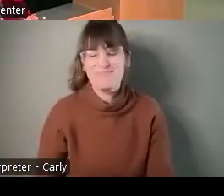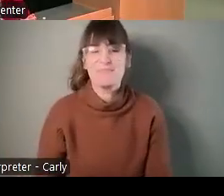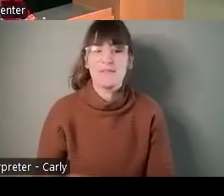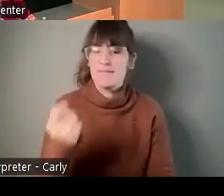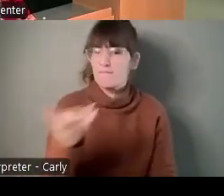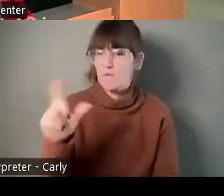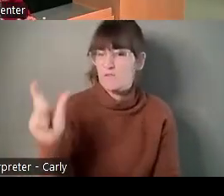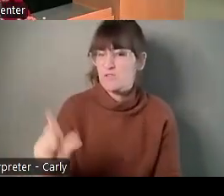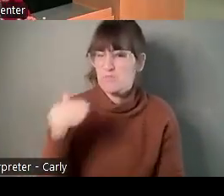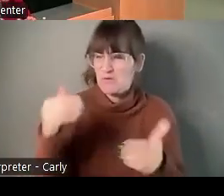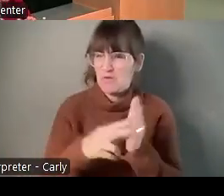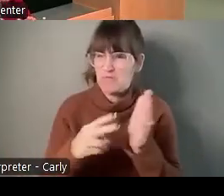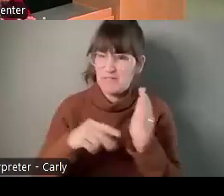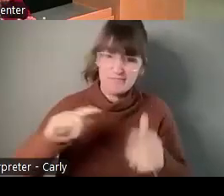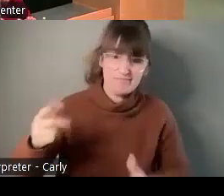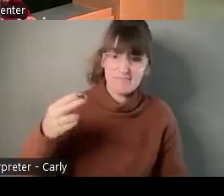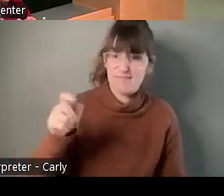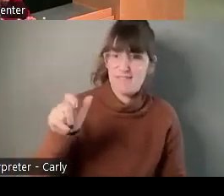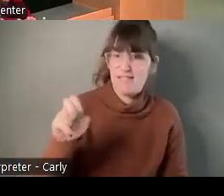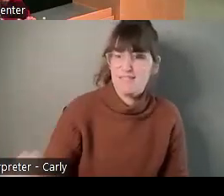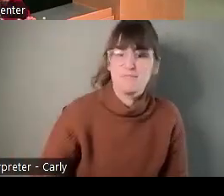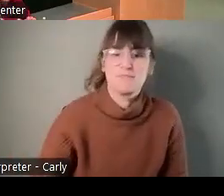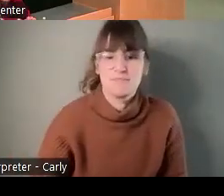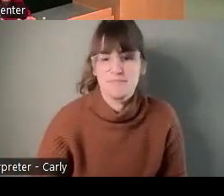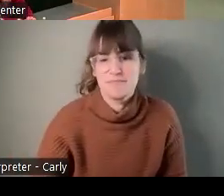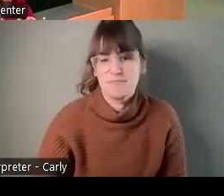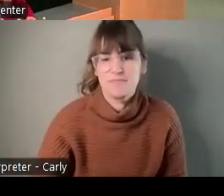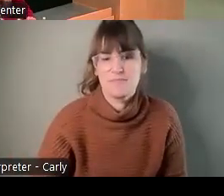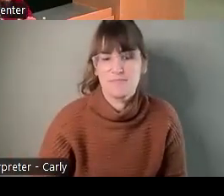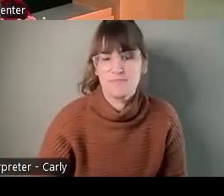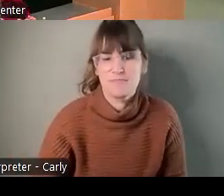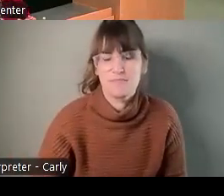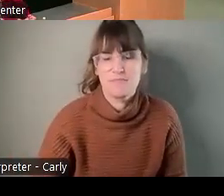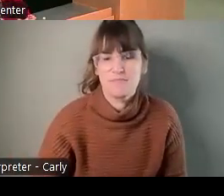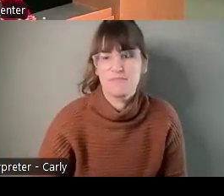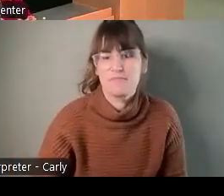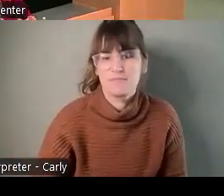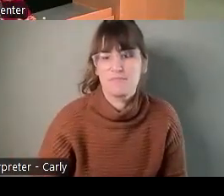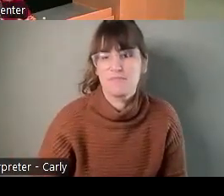the first one and then Helen, you'll be next. Uh, so Dr. Nazra says, "I want to congratulate